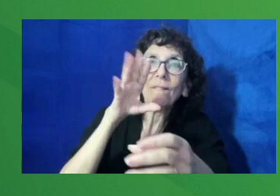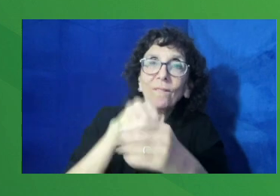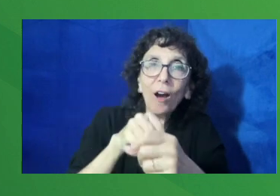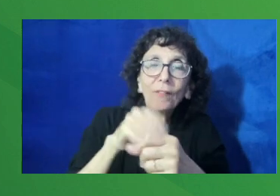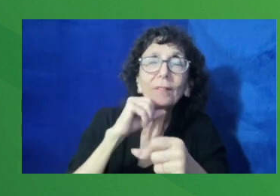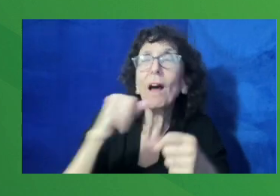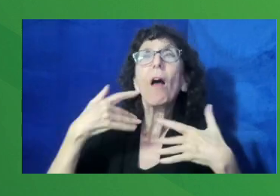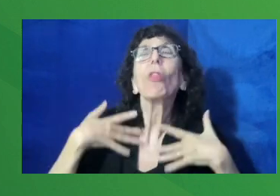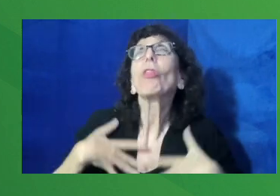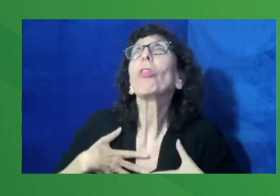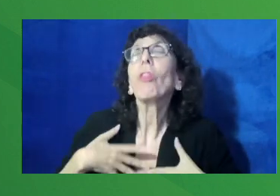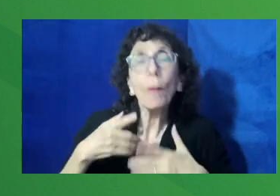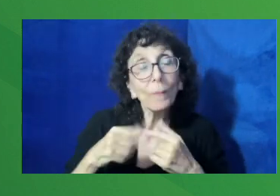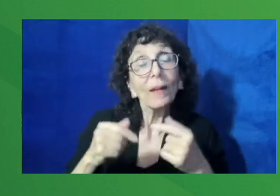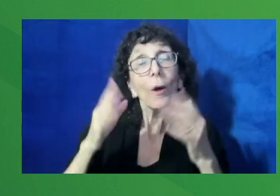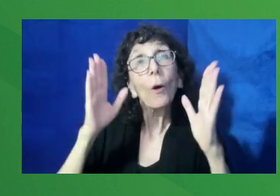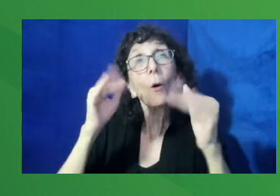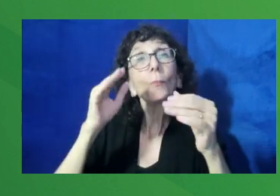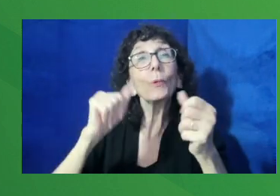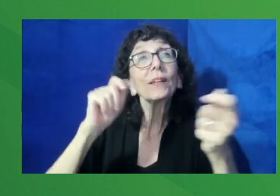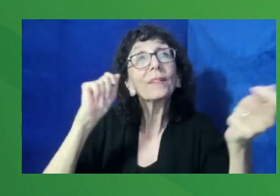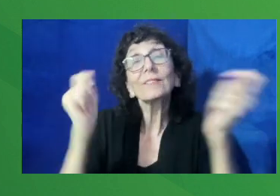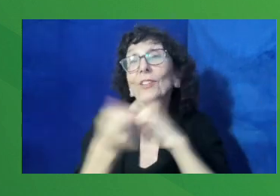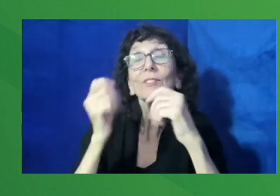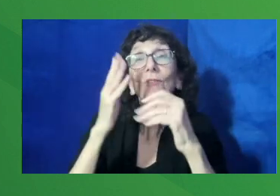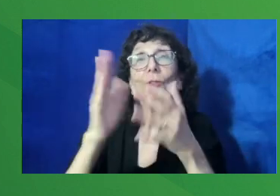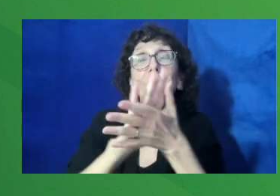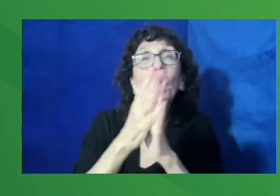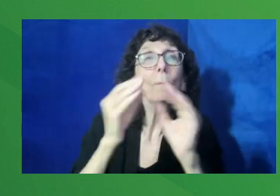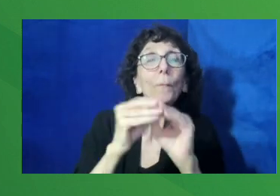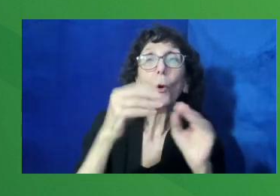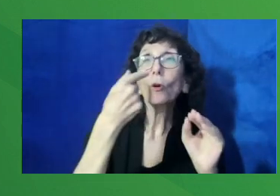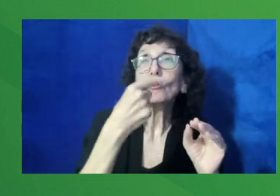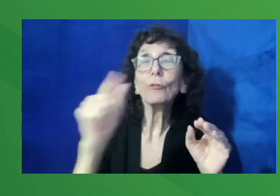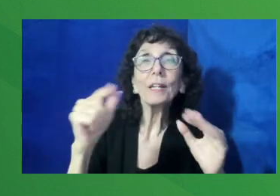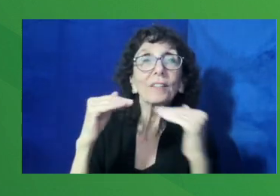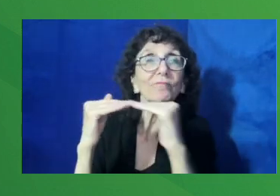green future. And it's by environmental ed, civic engagement, social studies. We've got